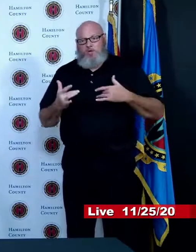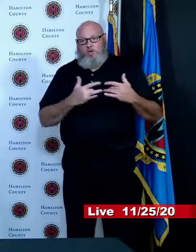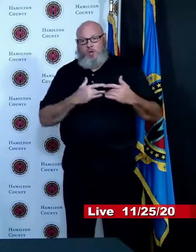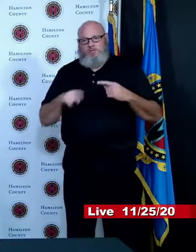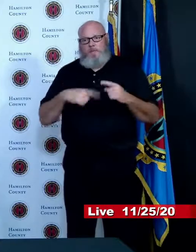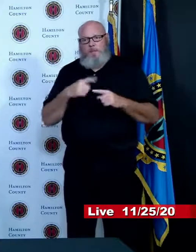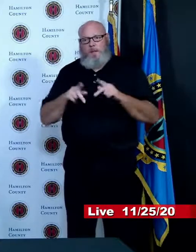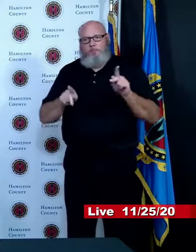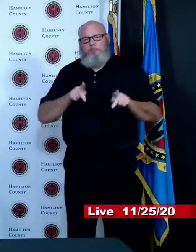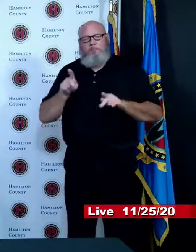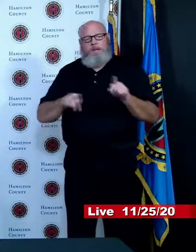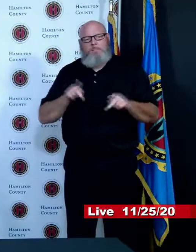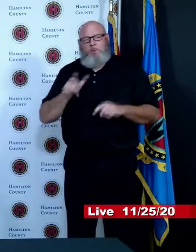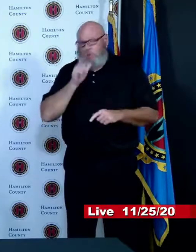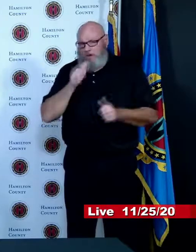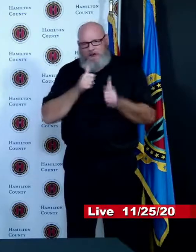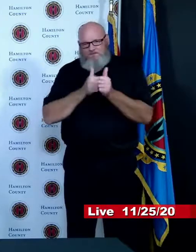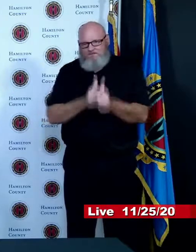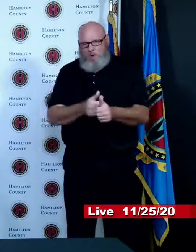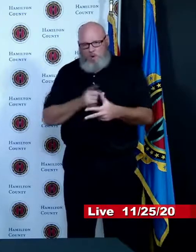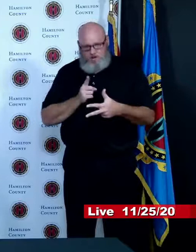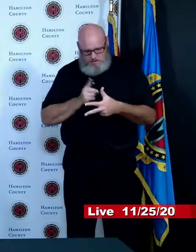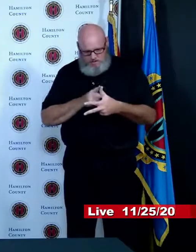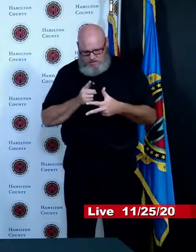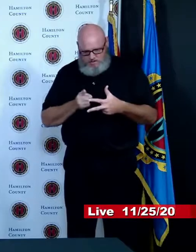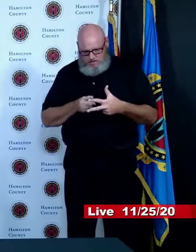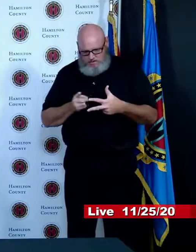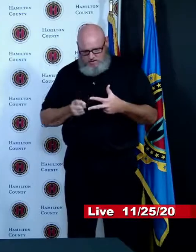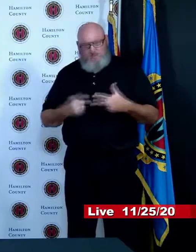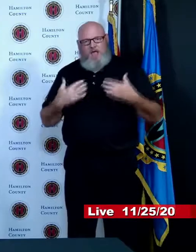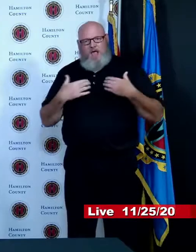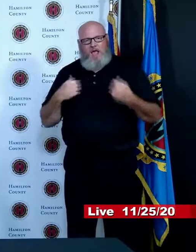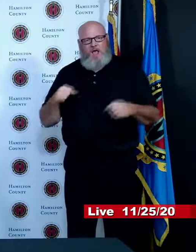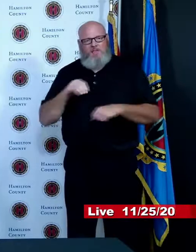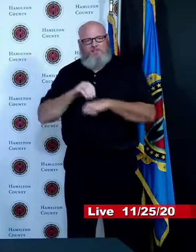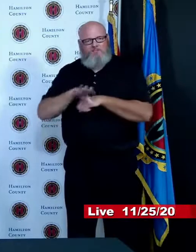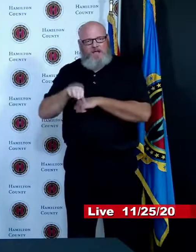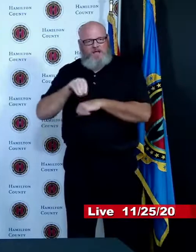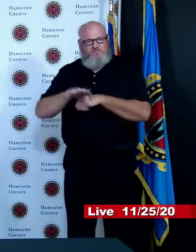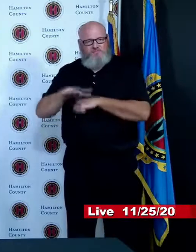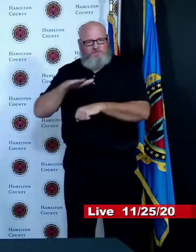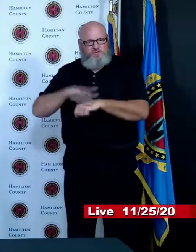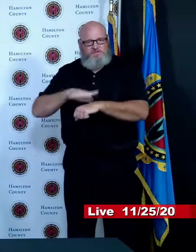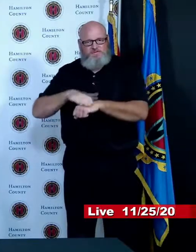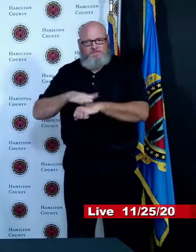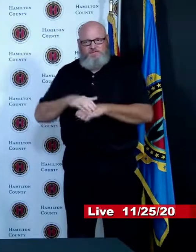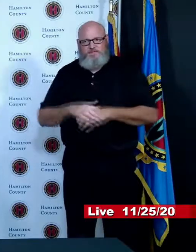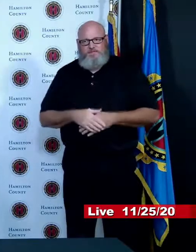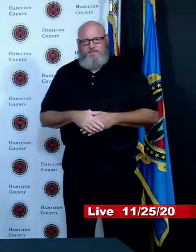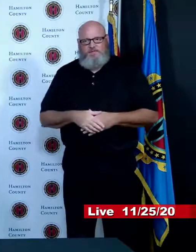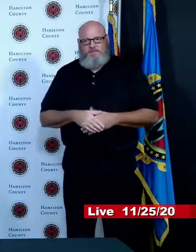of public health whether it's air travel or you know getting together as they normally would with